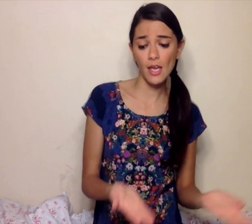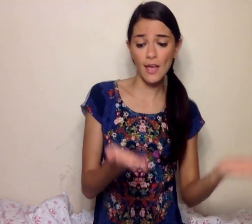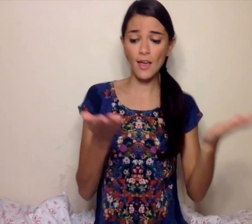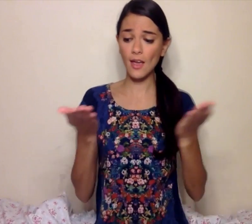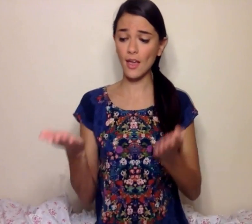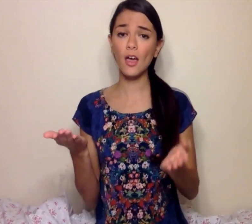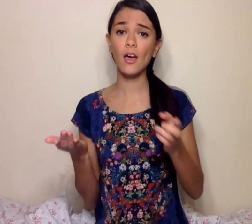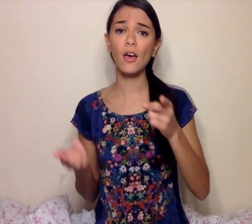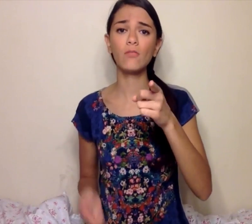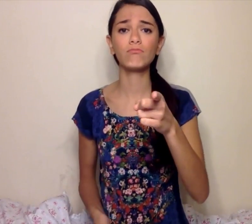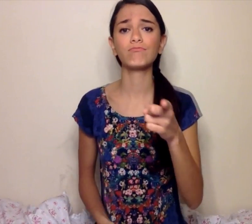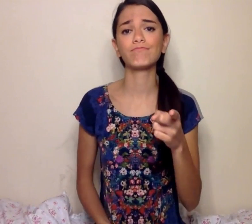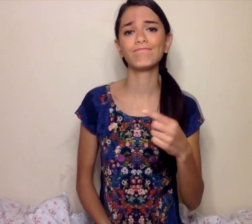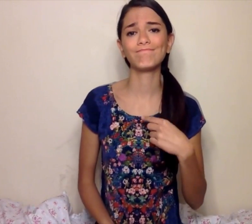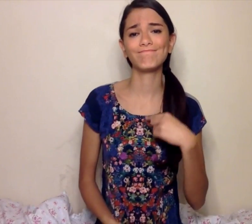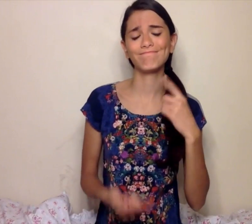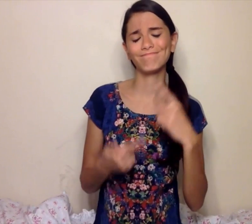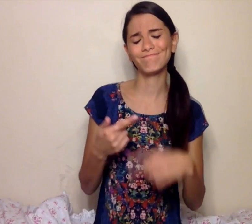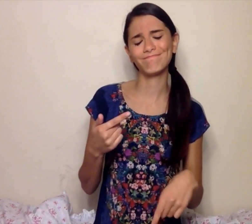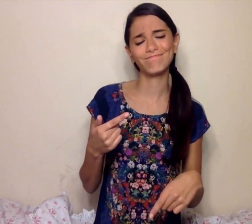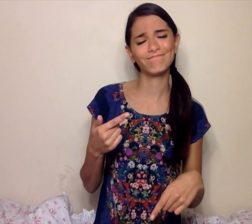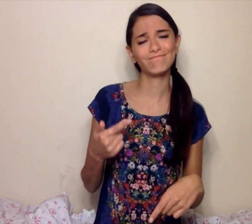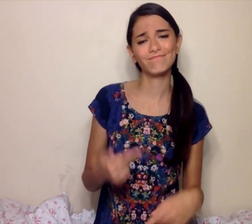And I can't sweep you off of your feet